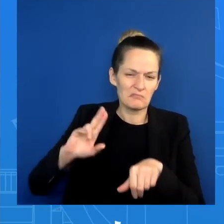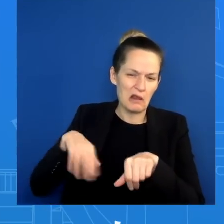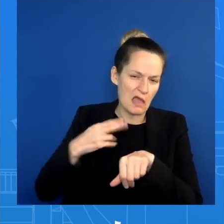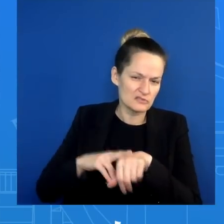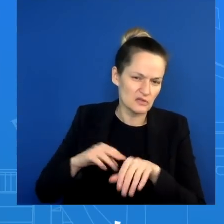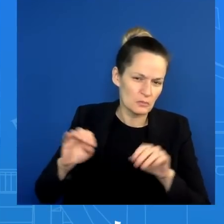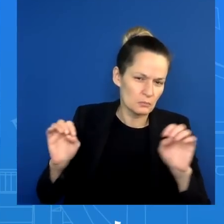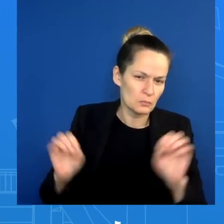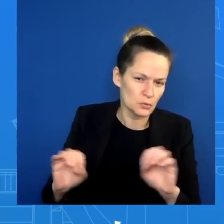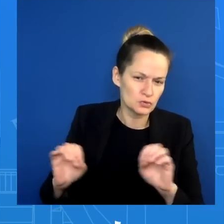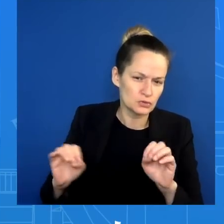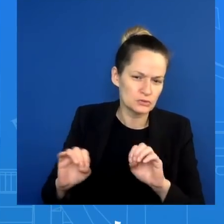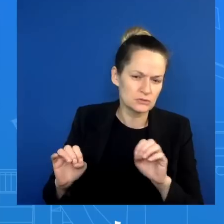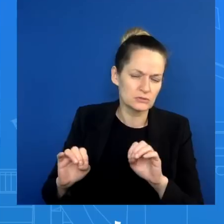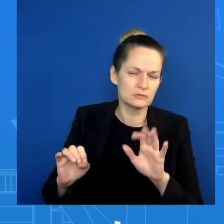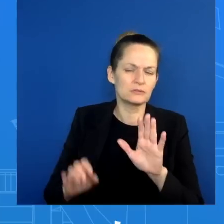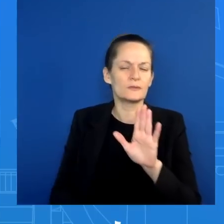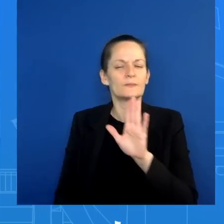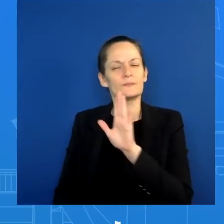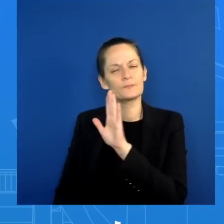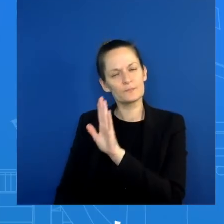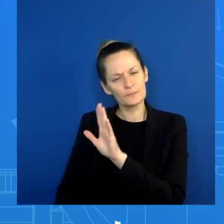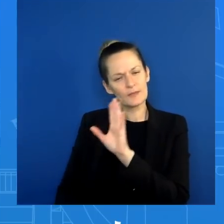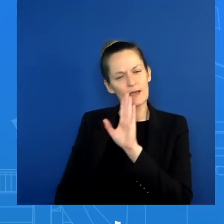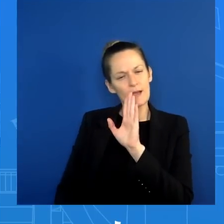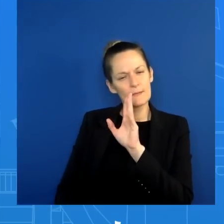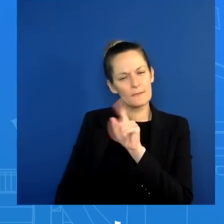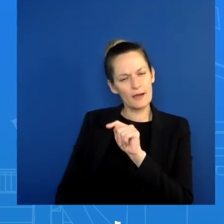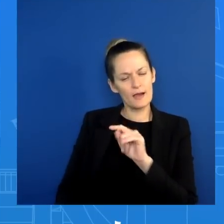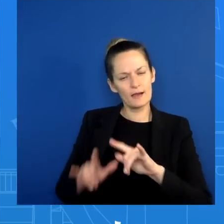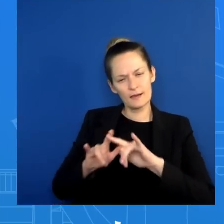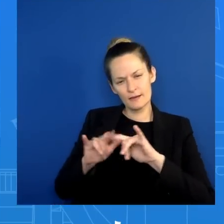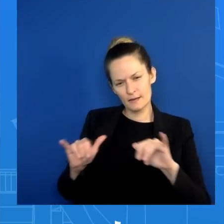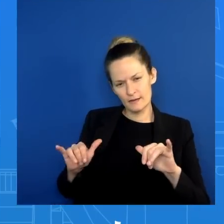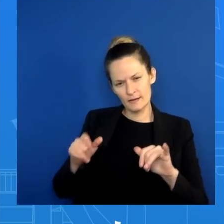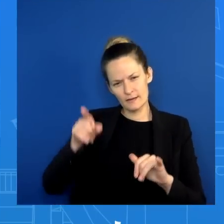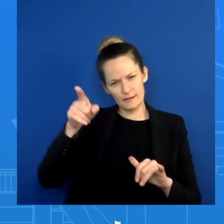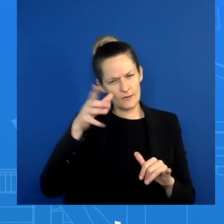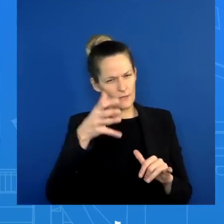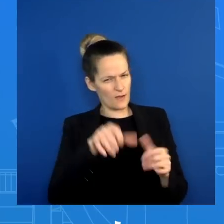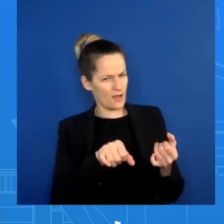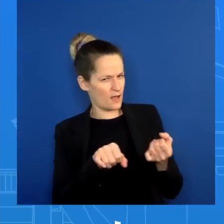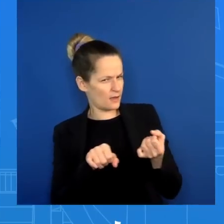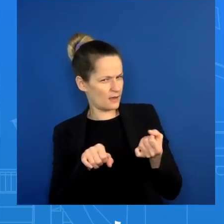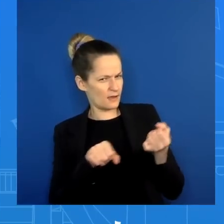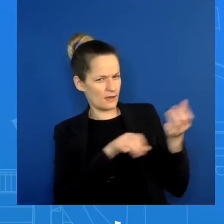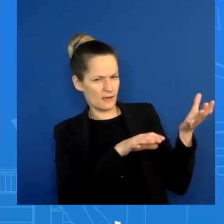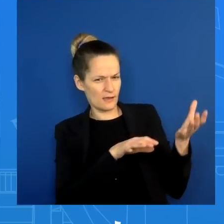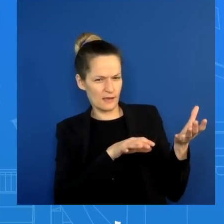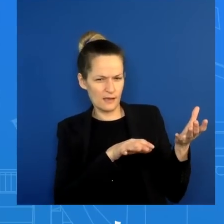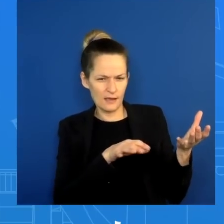to lift Title 42. It's so over that the government's going to stop buying vaccines in the fall and shift to the private sector.